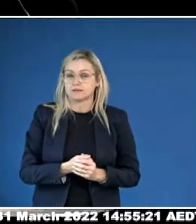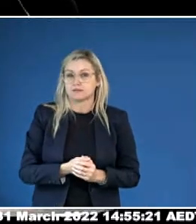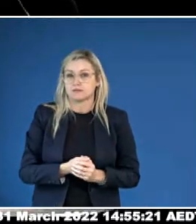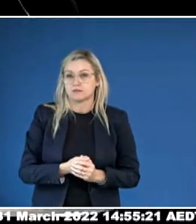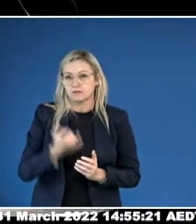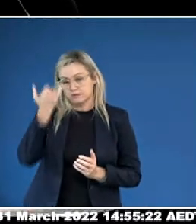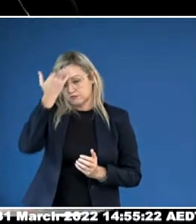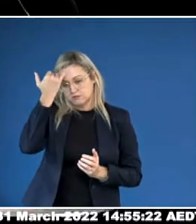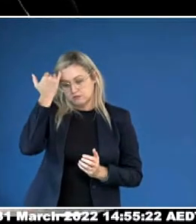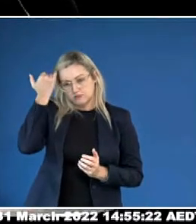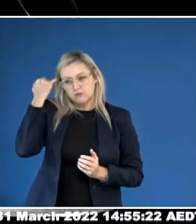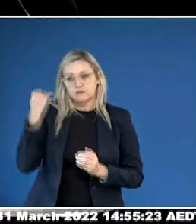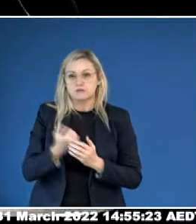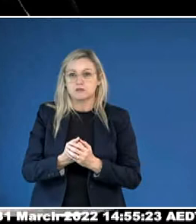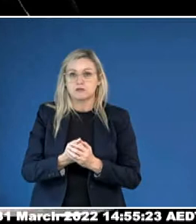having national legislation is also about leadership.